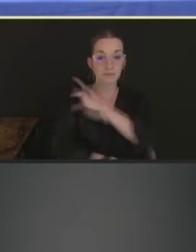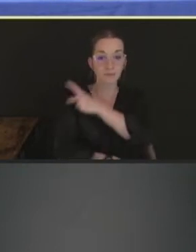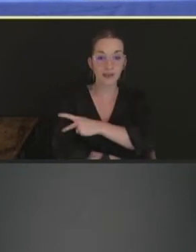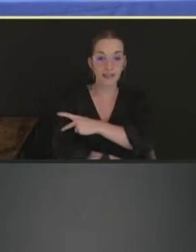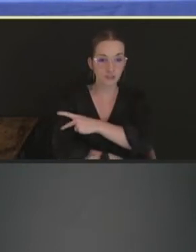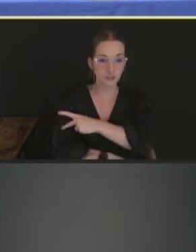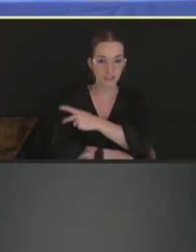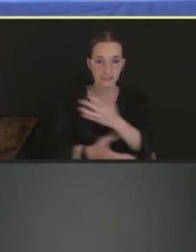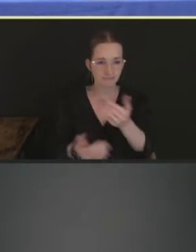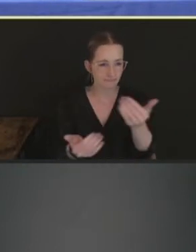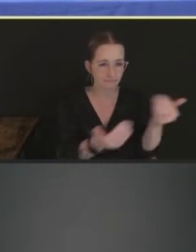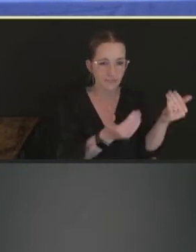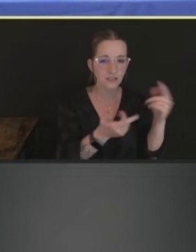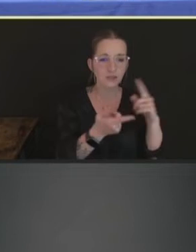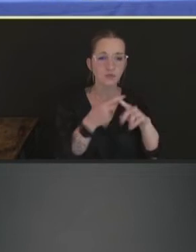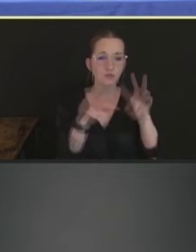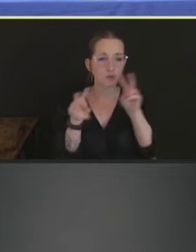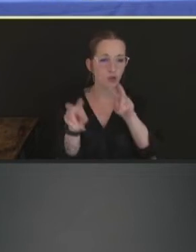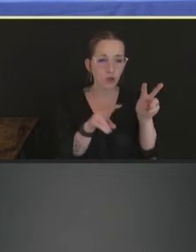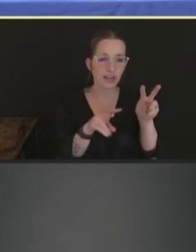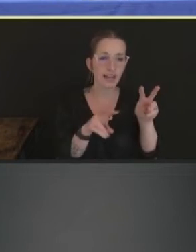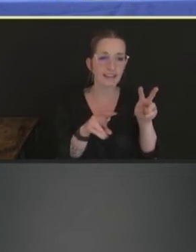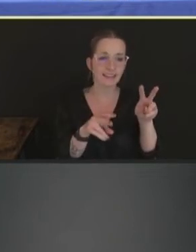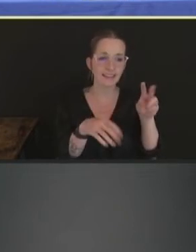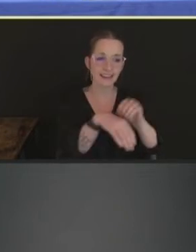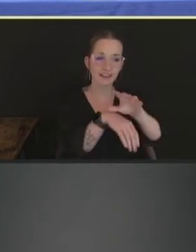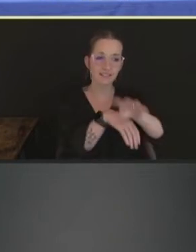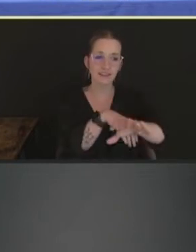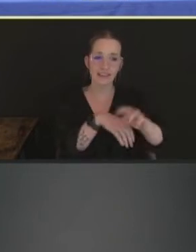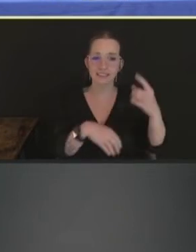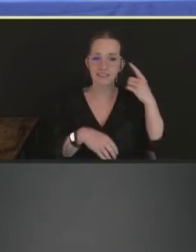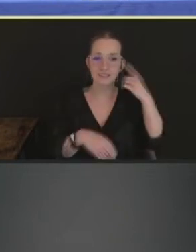effects of Shingrix. We assume it's going to do the same thing.